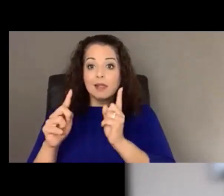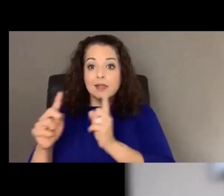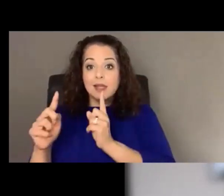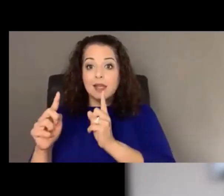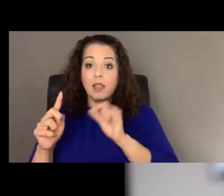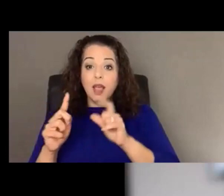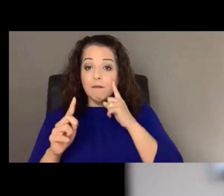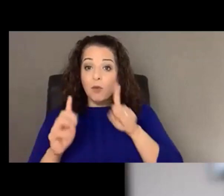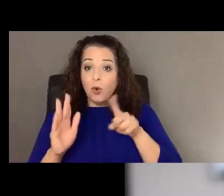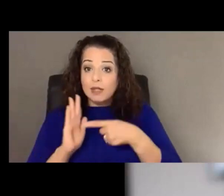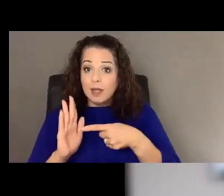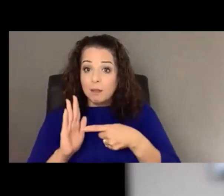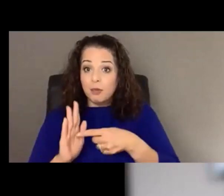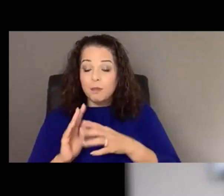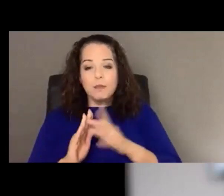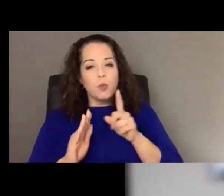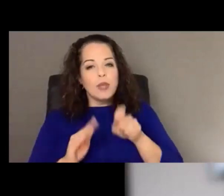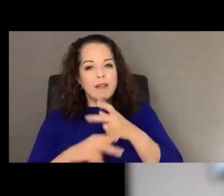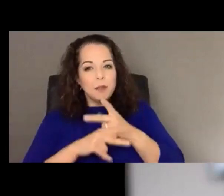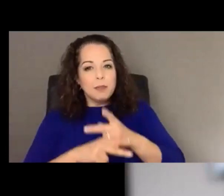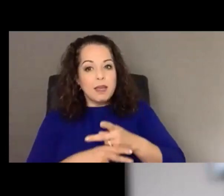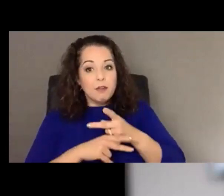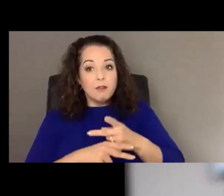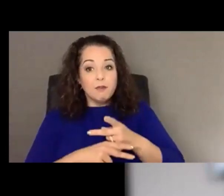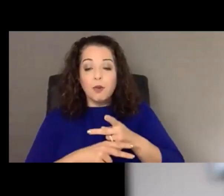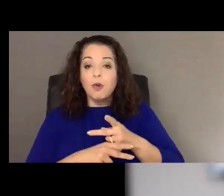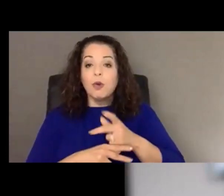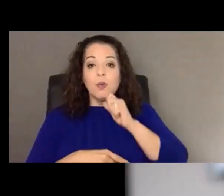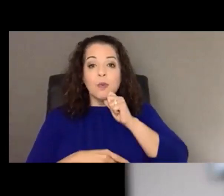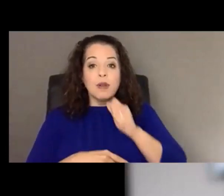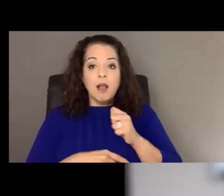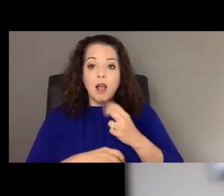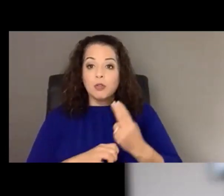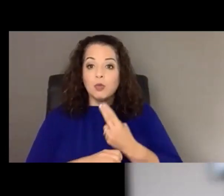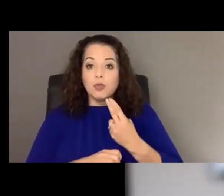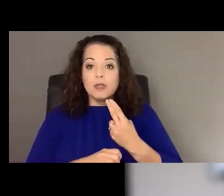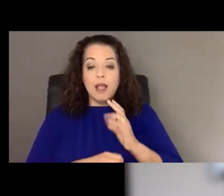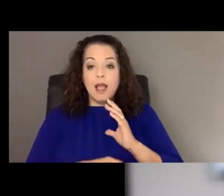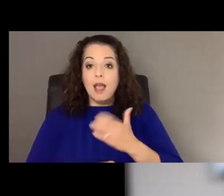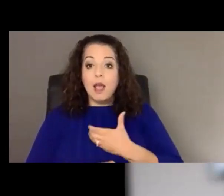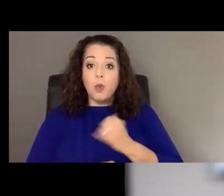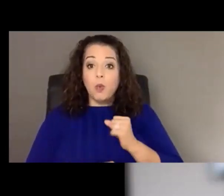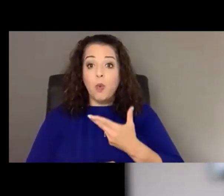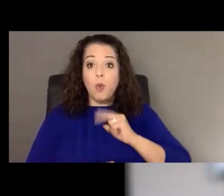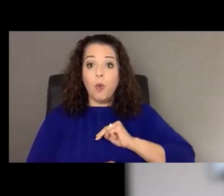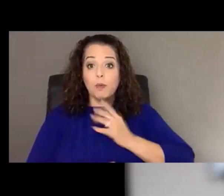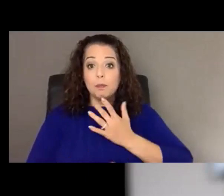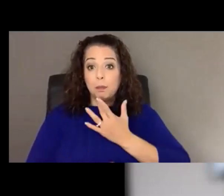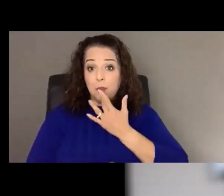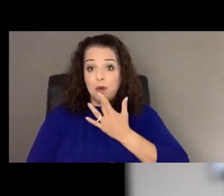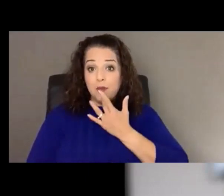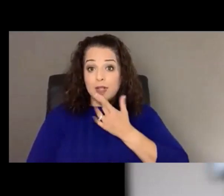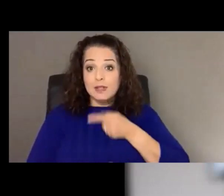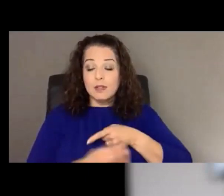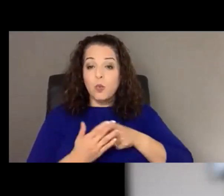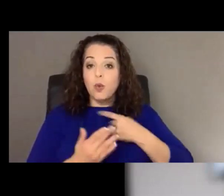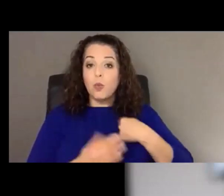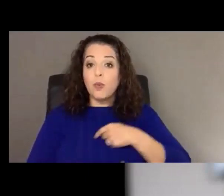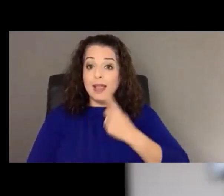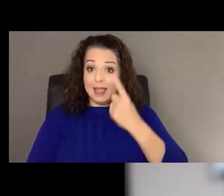We have to be careful that we're not utilizing our own preferences about what we think looks cool,